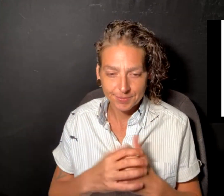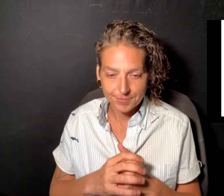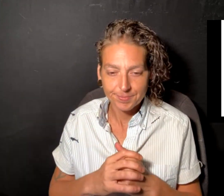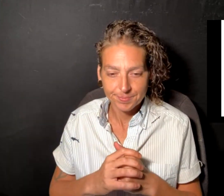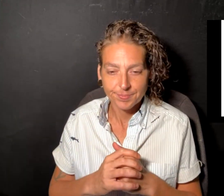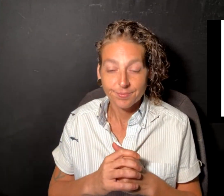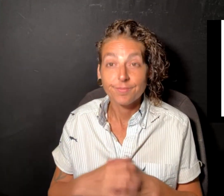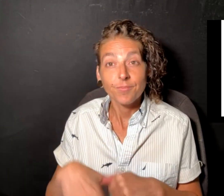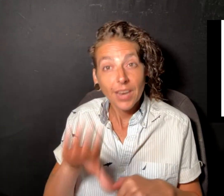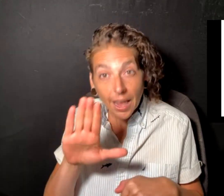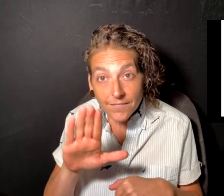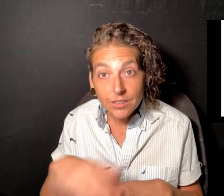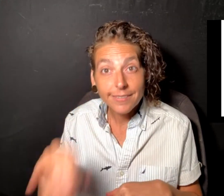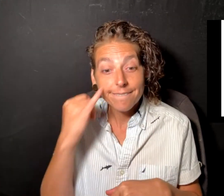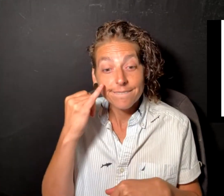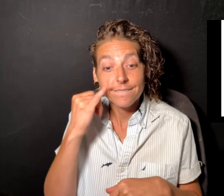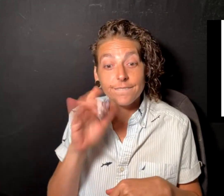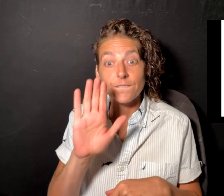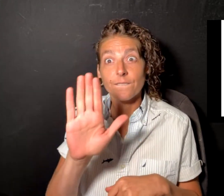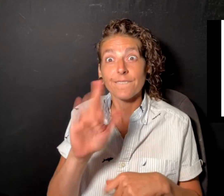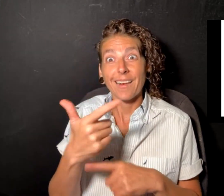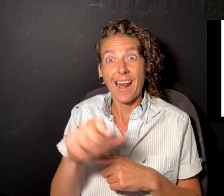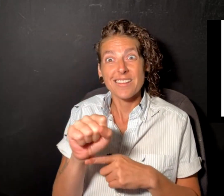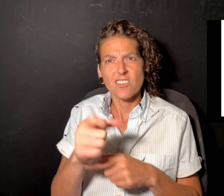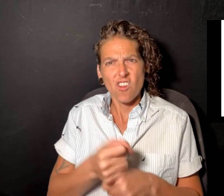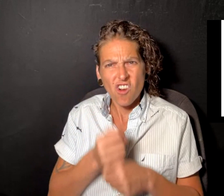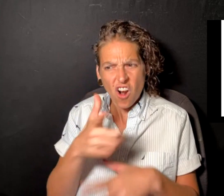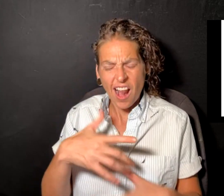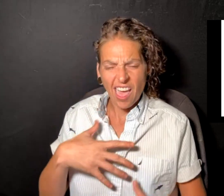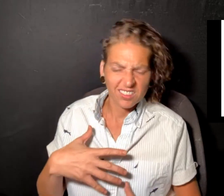However, if your gas is causing discomfort,